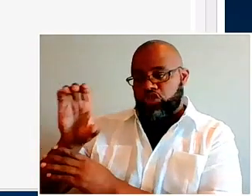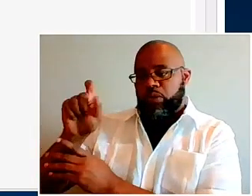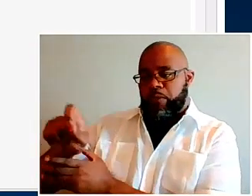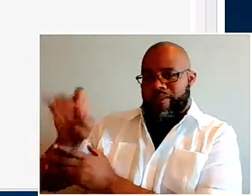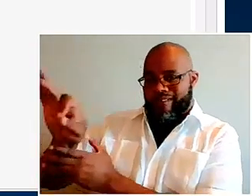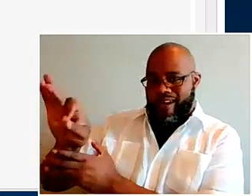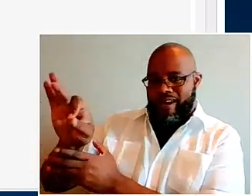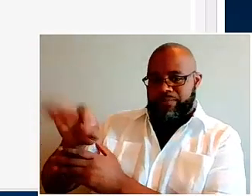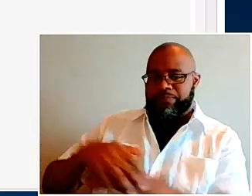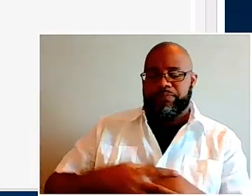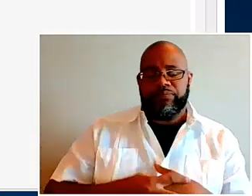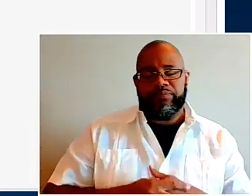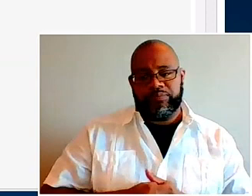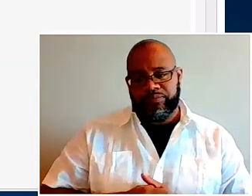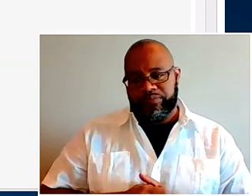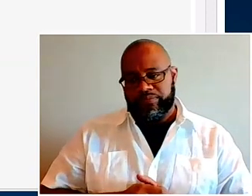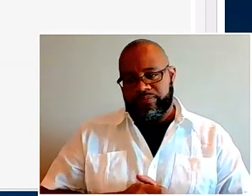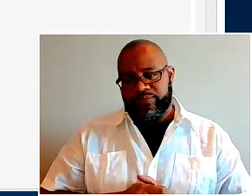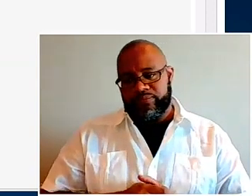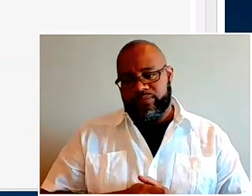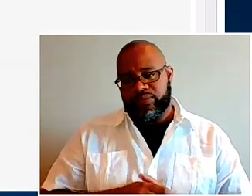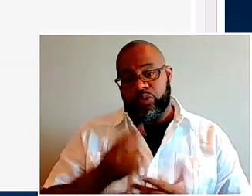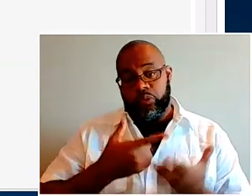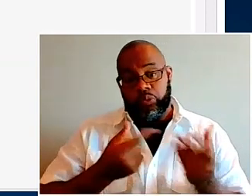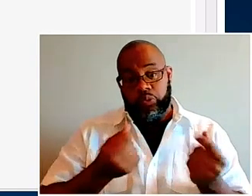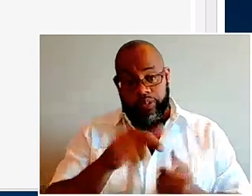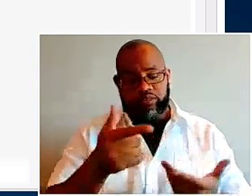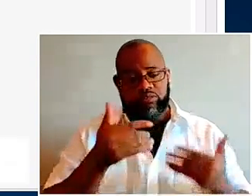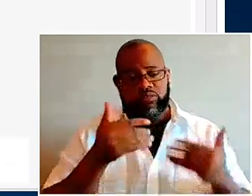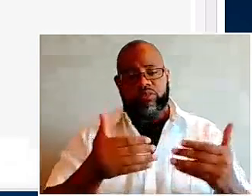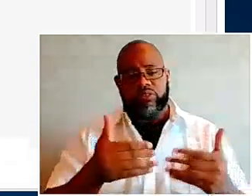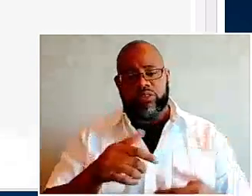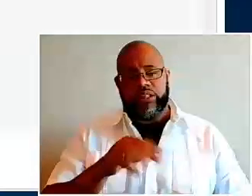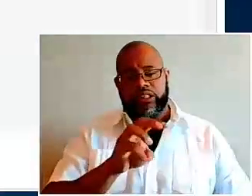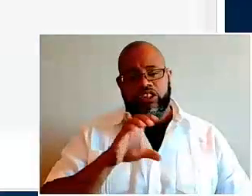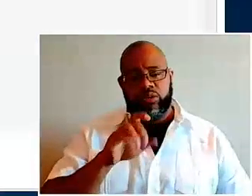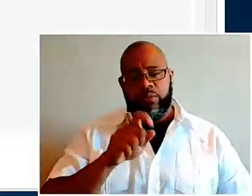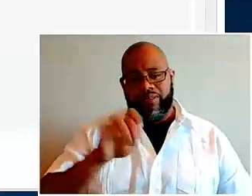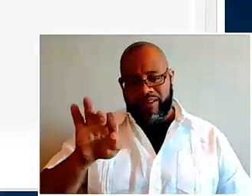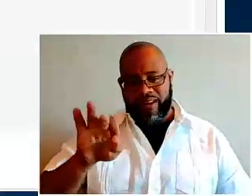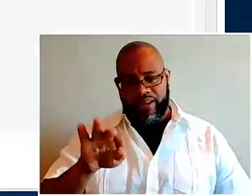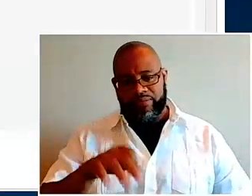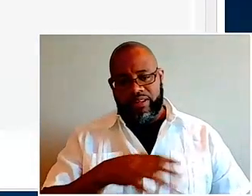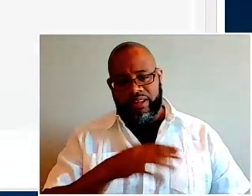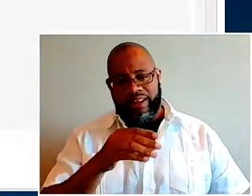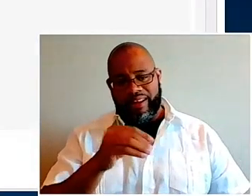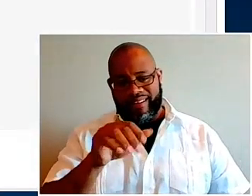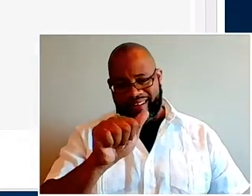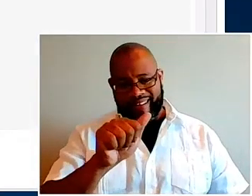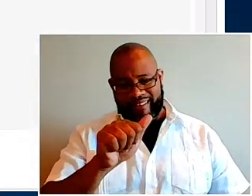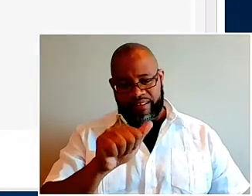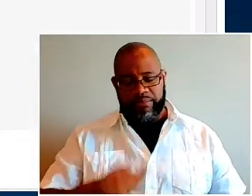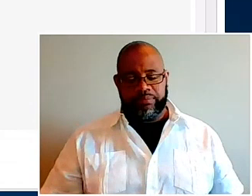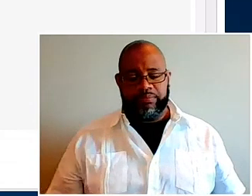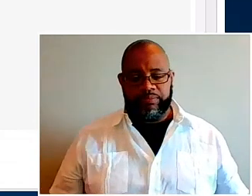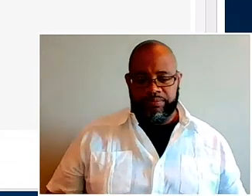So you can see what we've done in 600.2. Let's move on to 600.9 in (a) and talk a little bit about what's going on there.